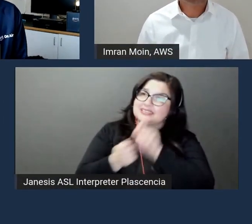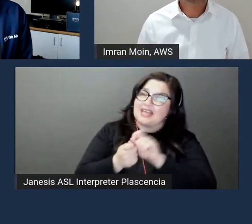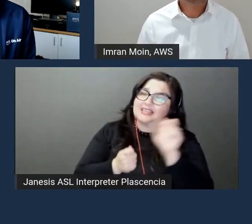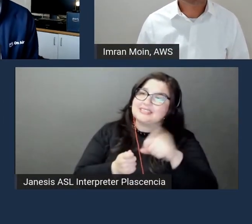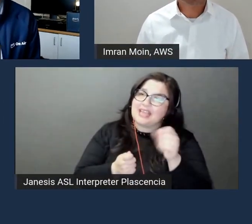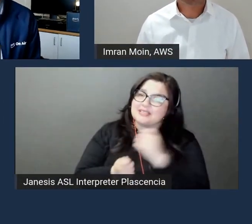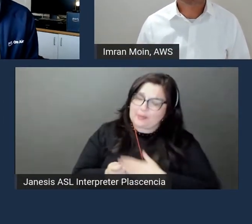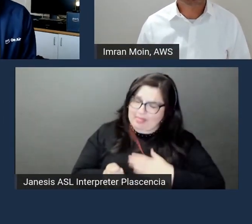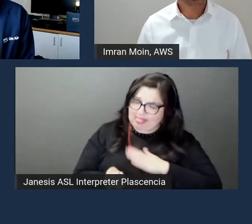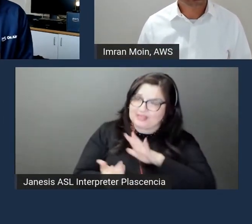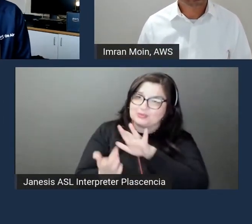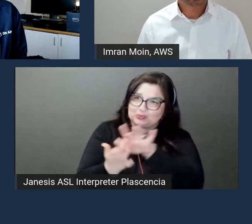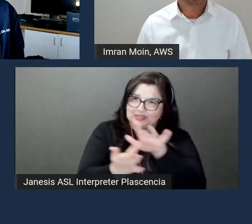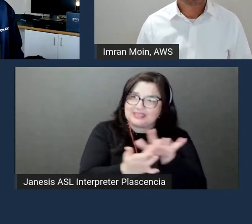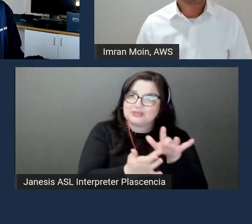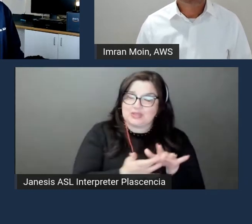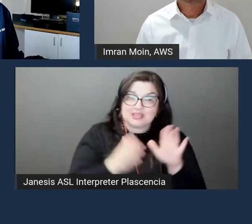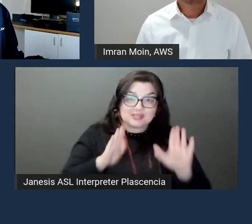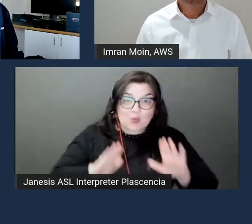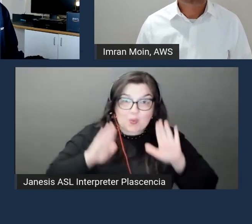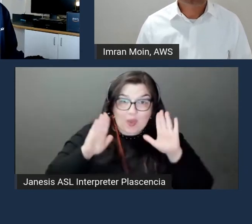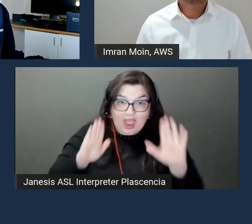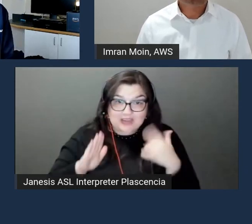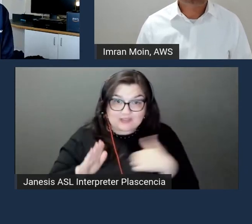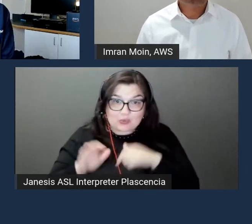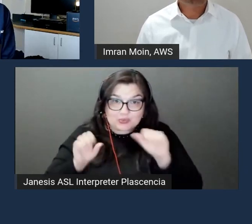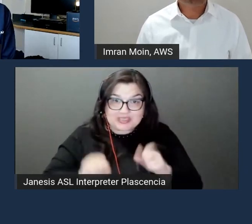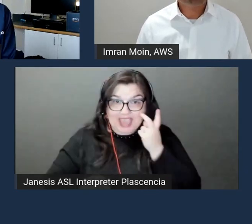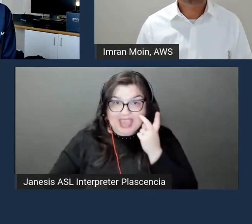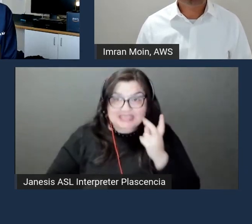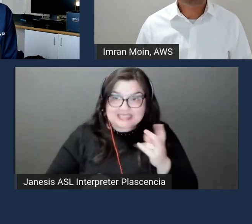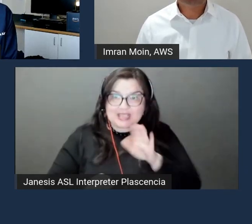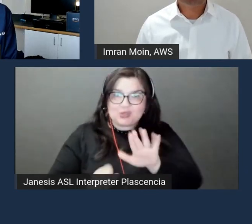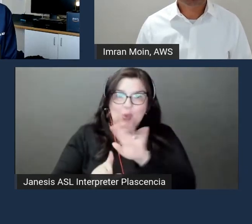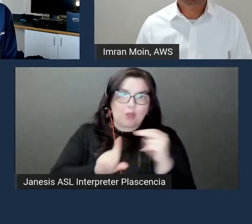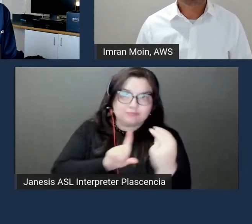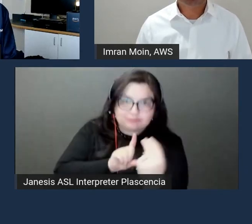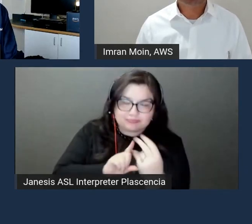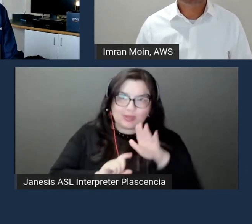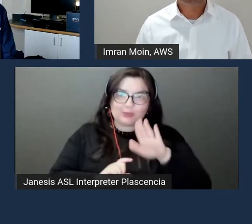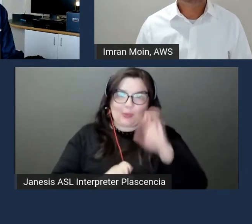I think it's wonderful that we get to see your takes on this, your ideas and all that kind of stuff.